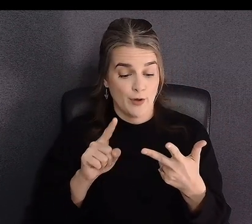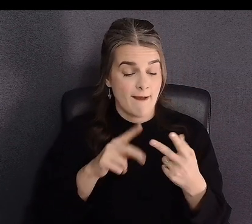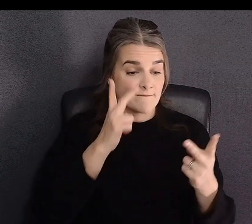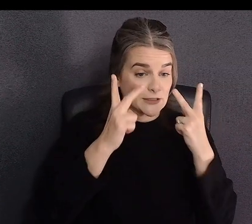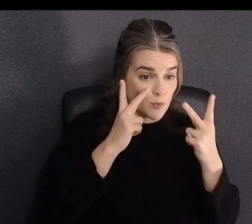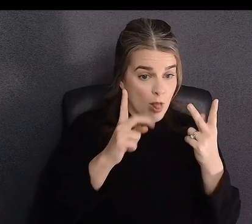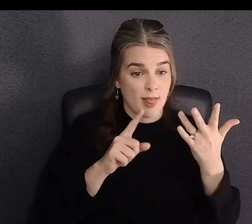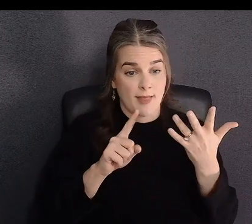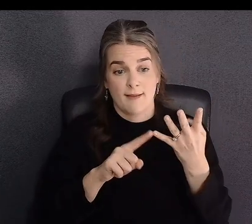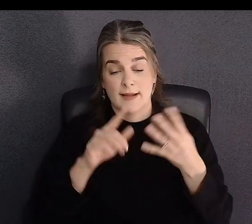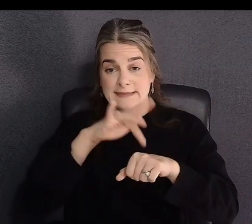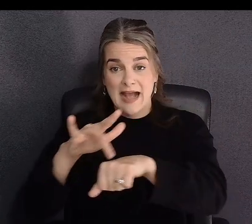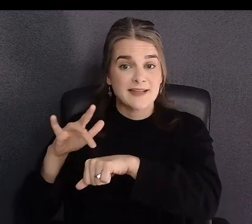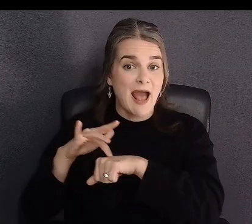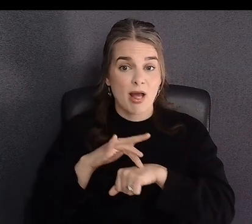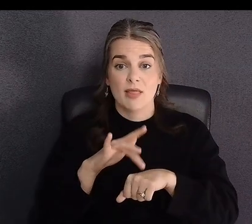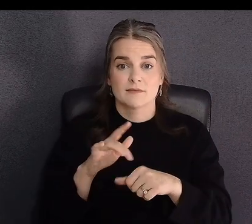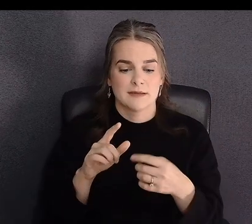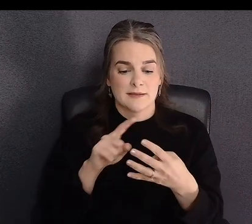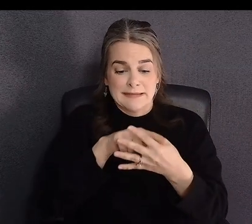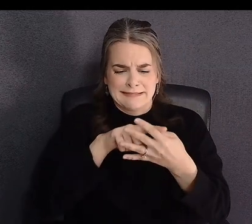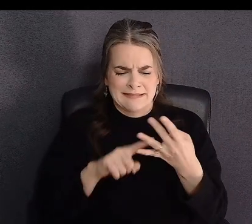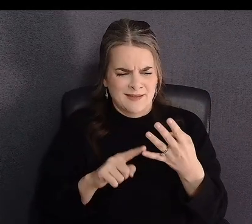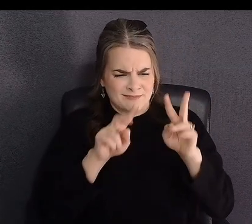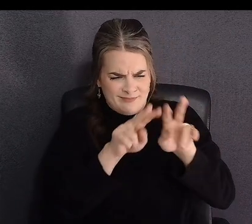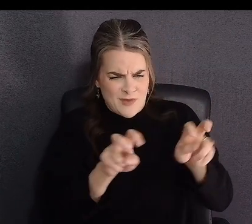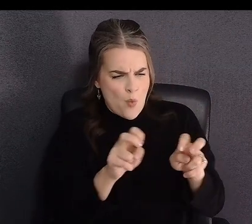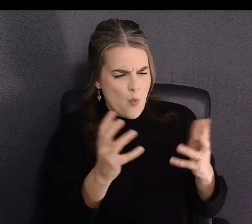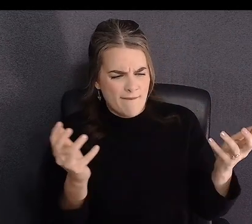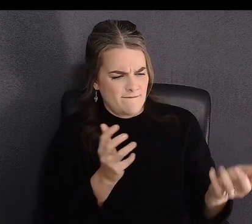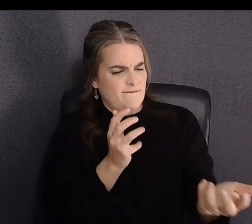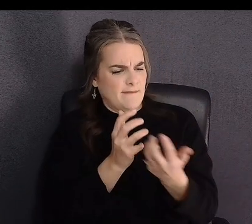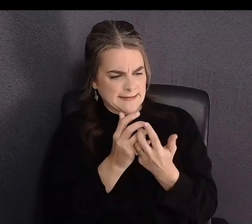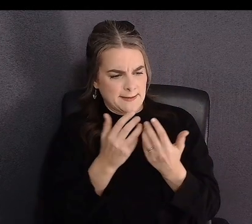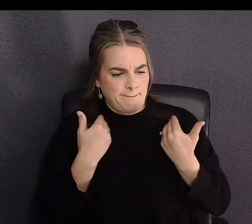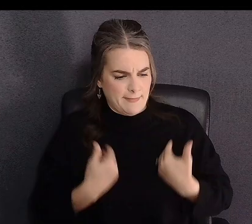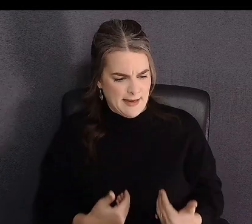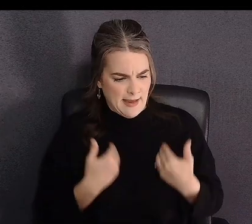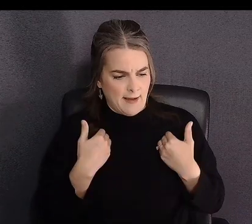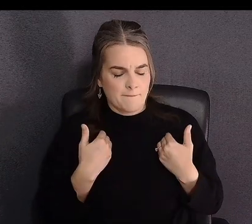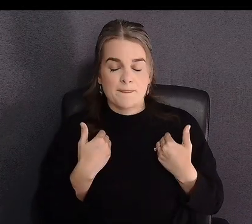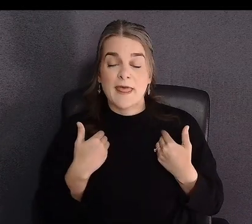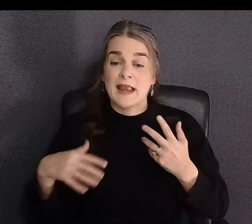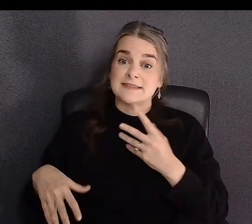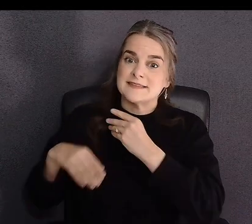It's all about finding a right fit for you, in addition to the adaptive materials.